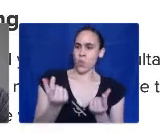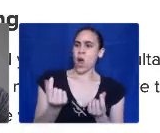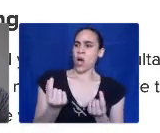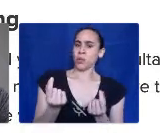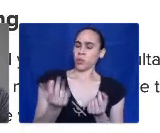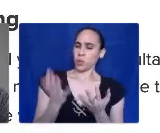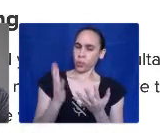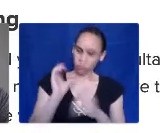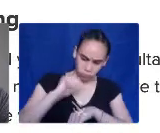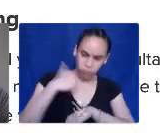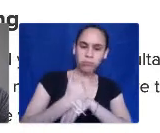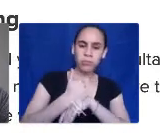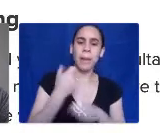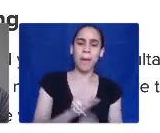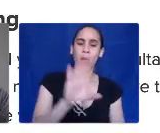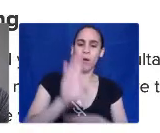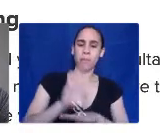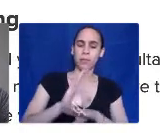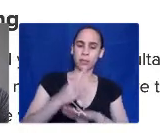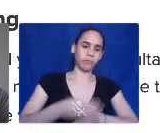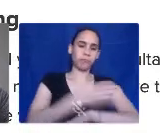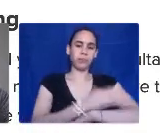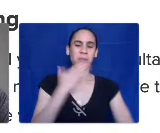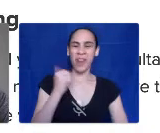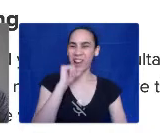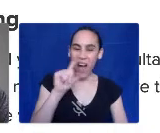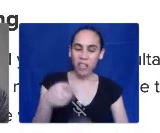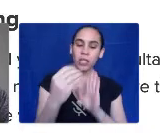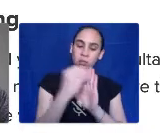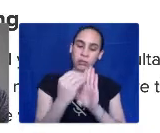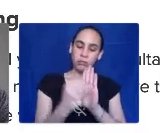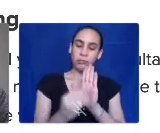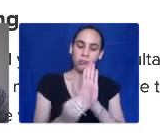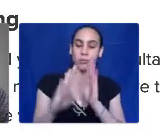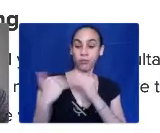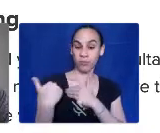better don't just list your responsibilities i'll give you an example if i was a chef and my resume